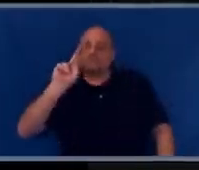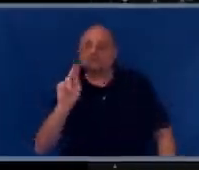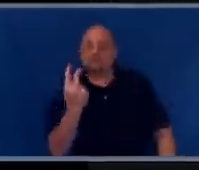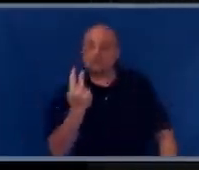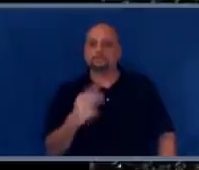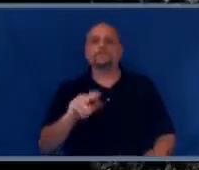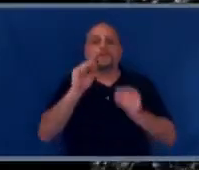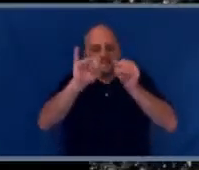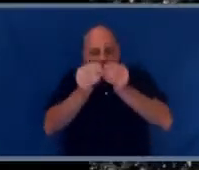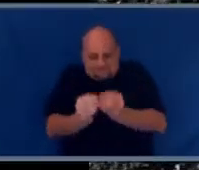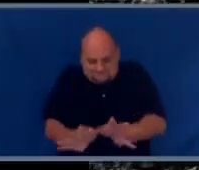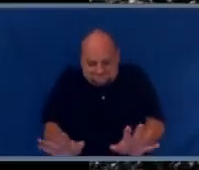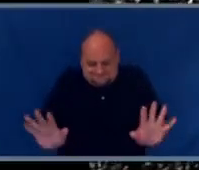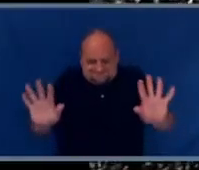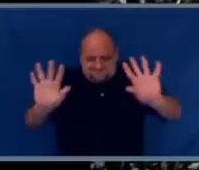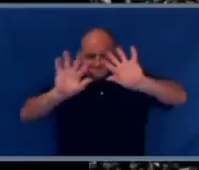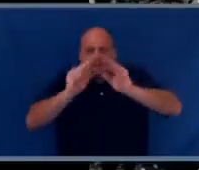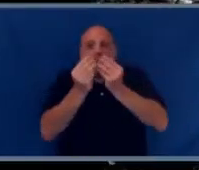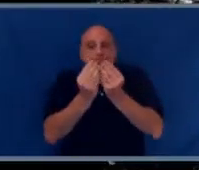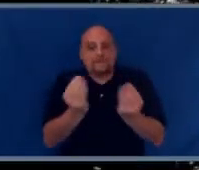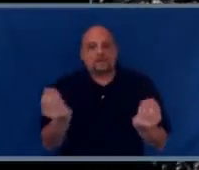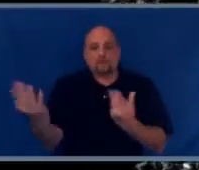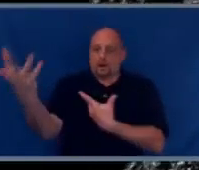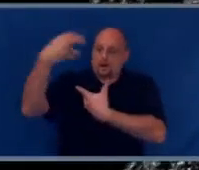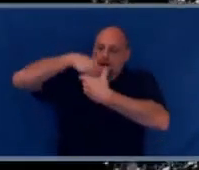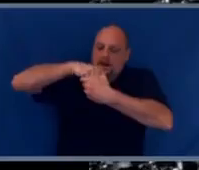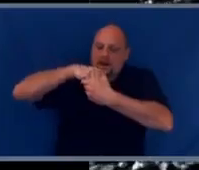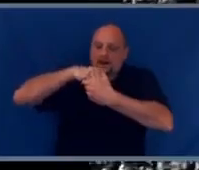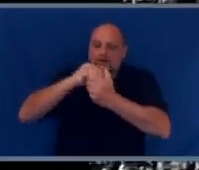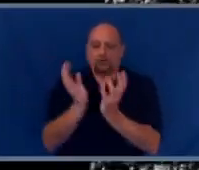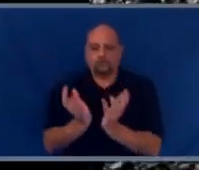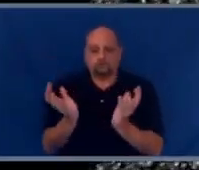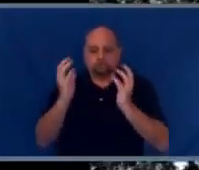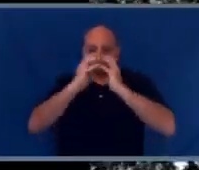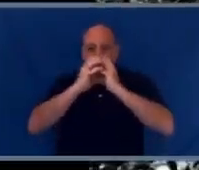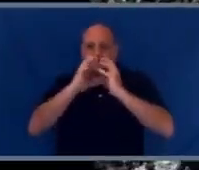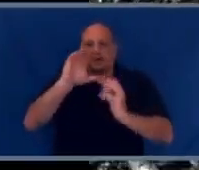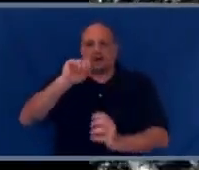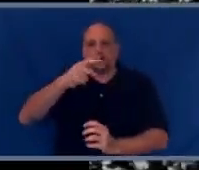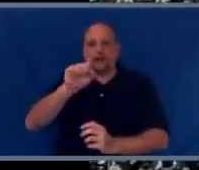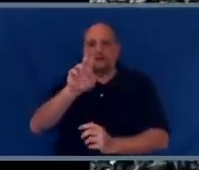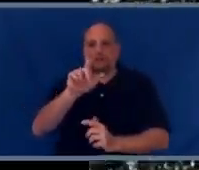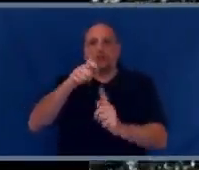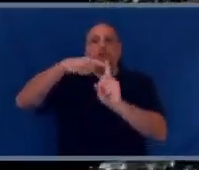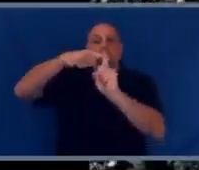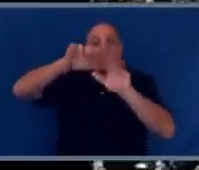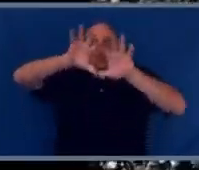WHICH MATERIALIZES INTO THE HEAD, AS WELL AS OUTSIDE THE TAX TAM HEAD.